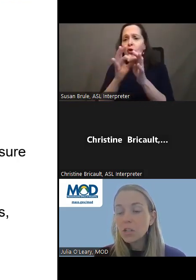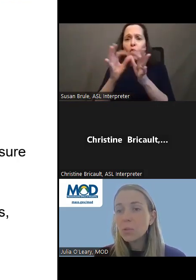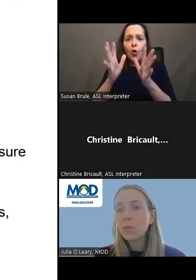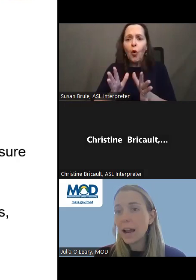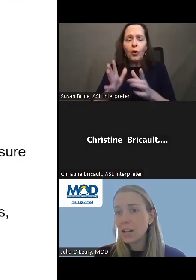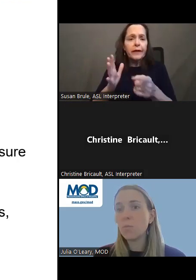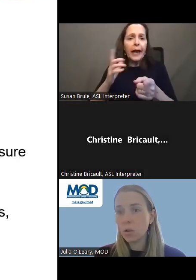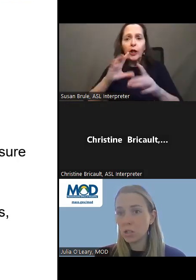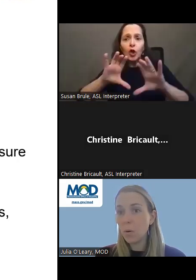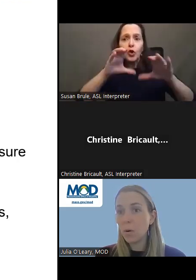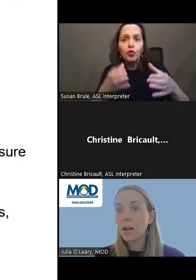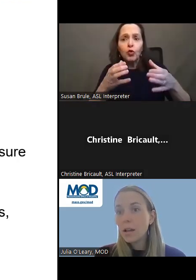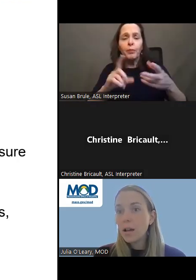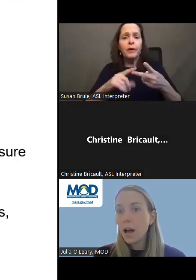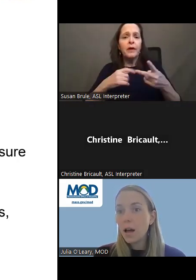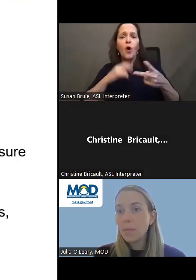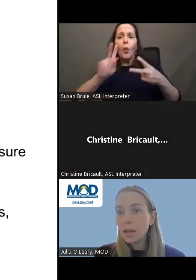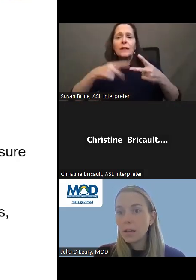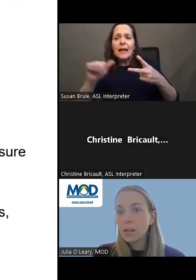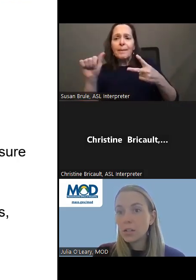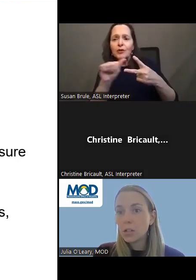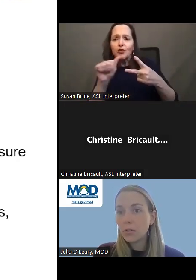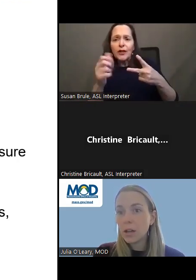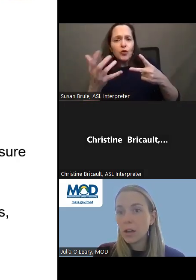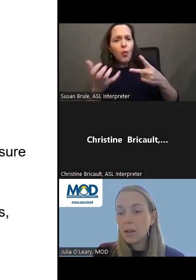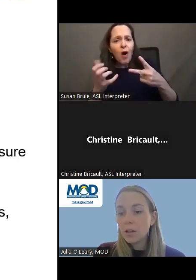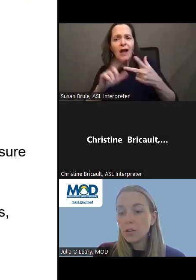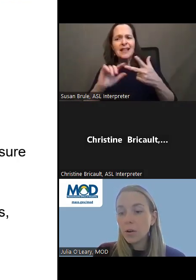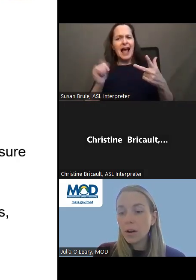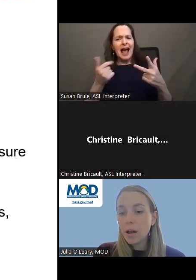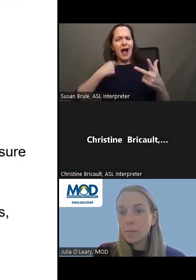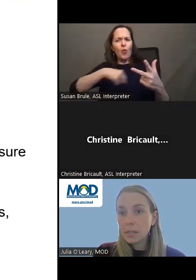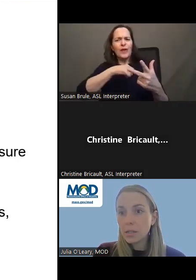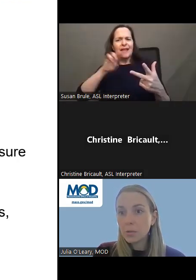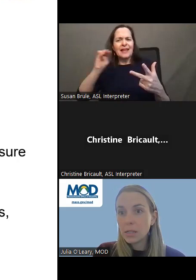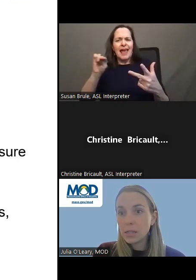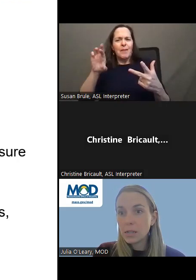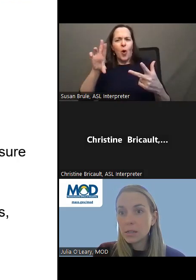to provide you more support in serving your constituencies.